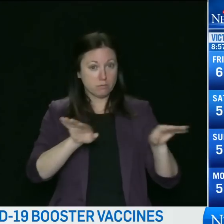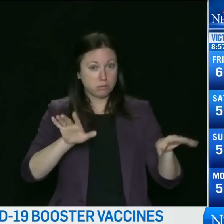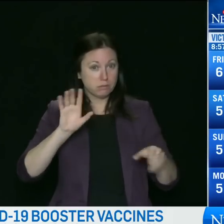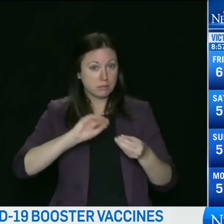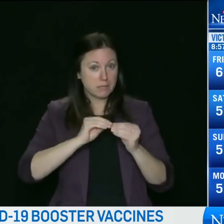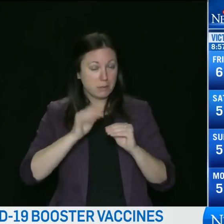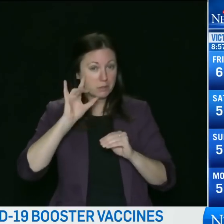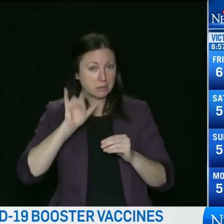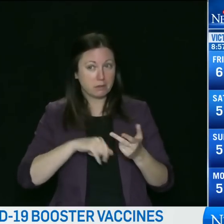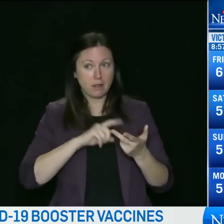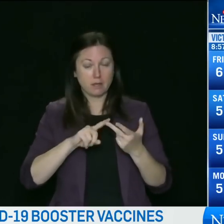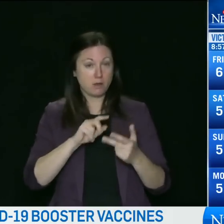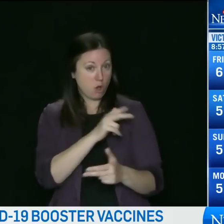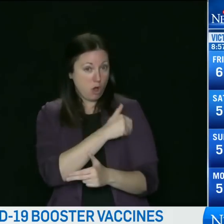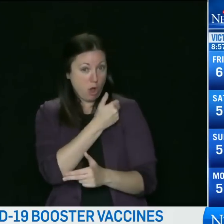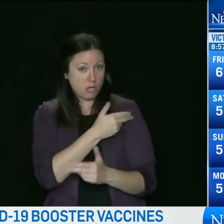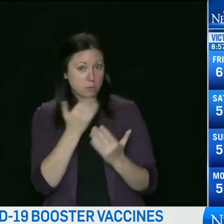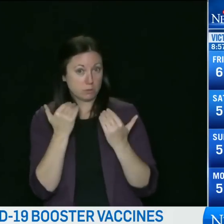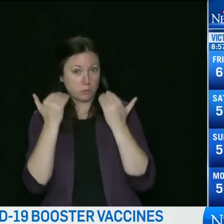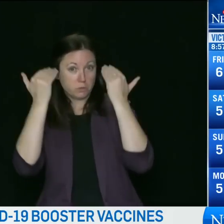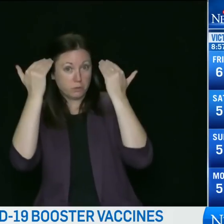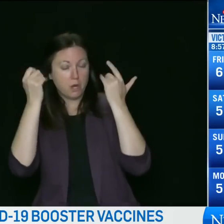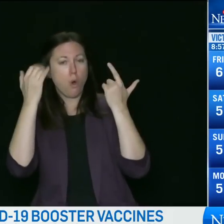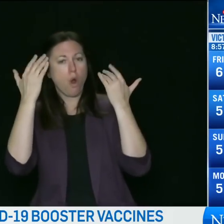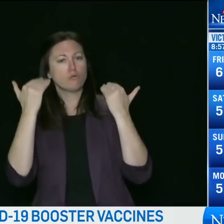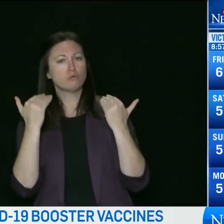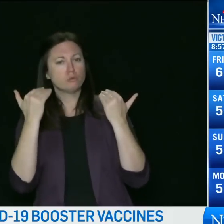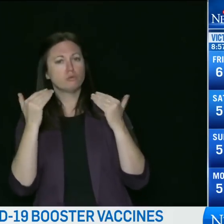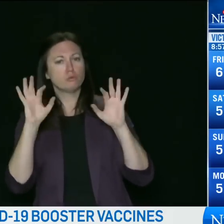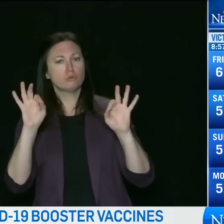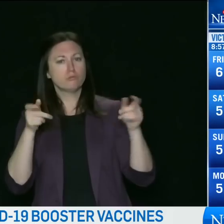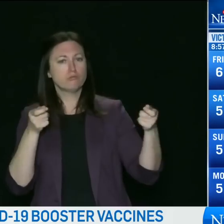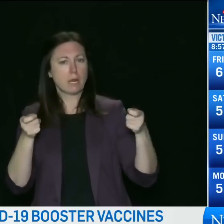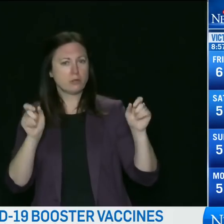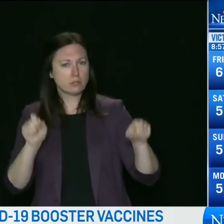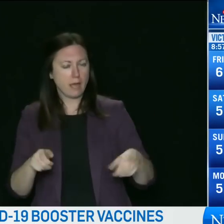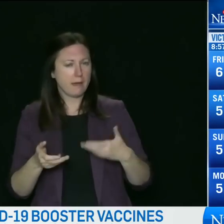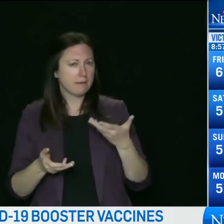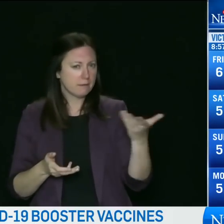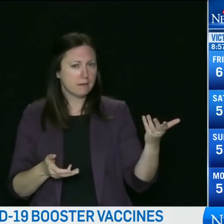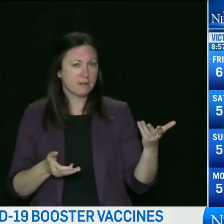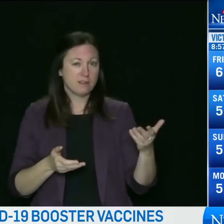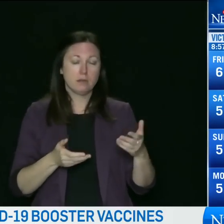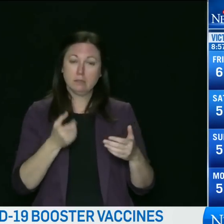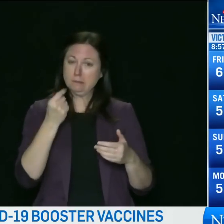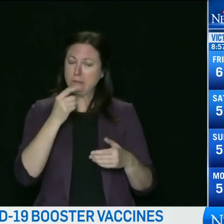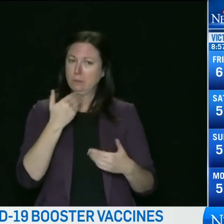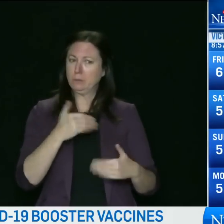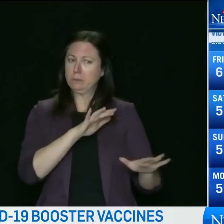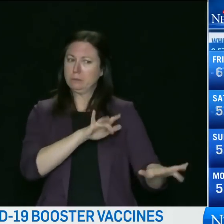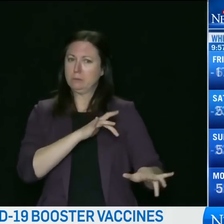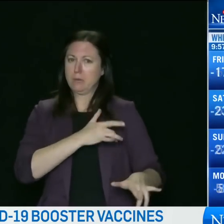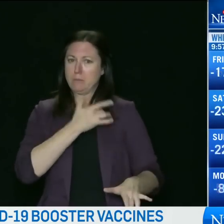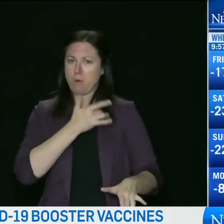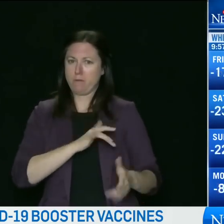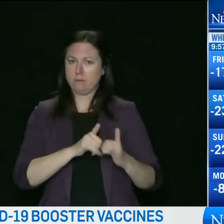DEMOGRAPHIC. IT DEPENDS ON YOUR SETTING IN TERMS OF YOUR HEALTH SERVICE AND IS YOUR ABILITY TO ACCESS OTHER